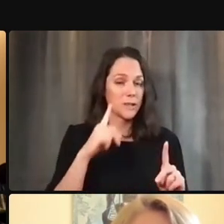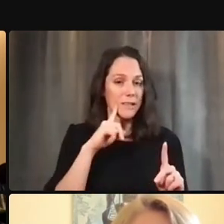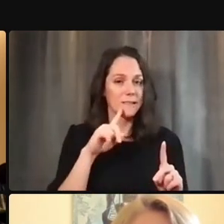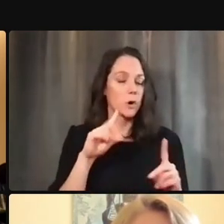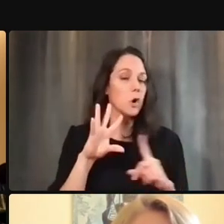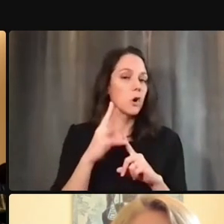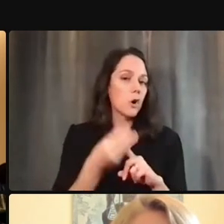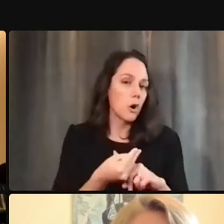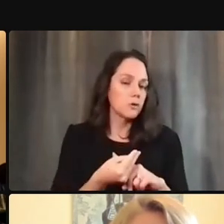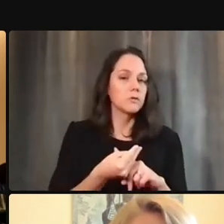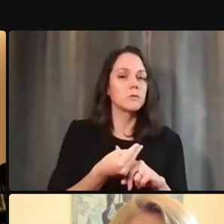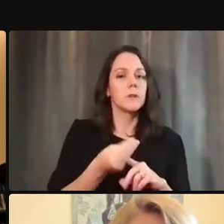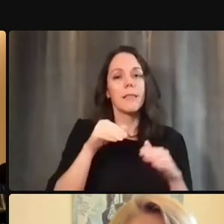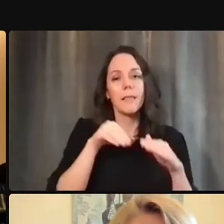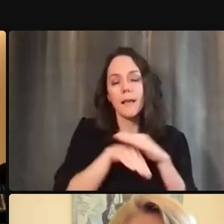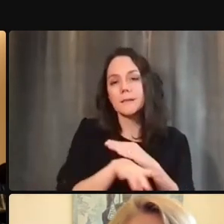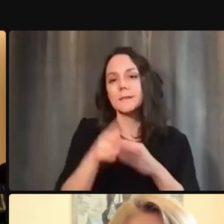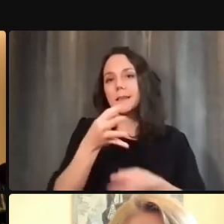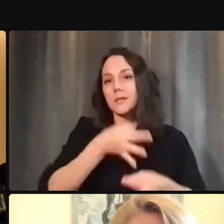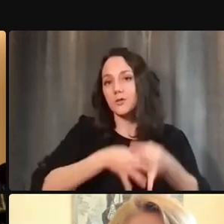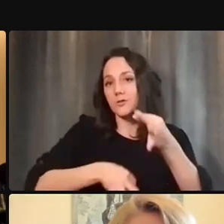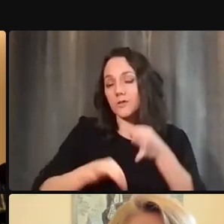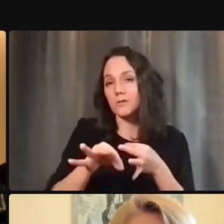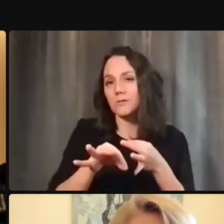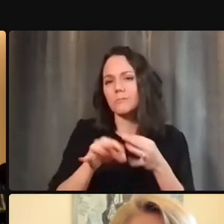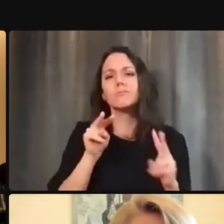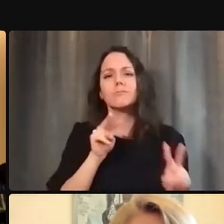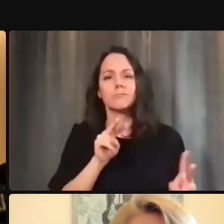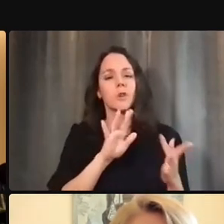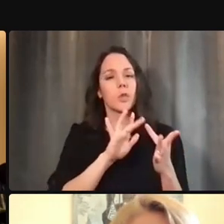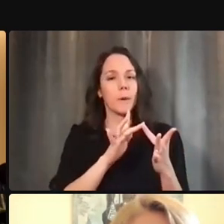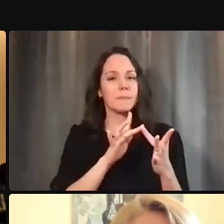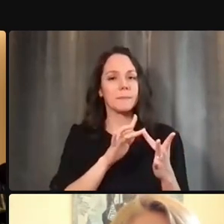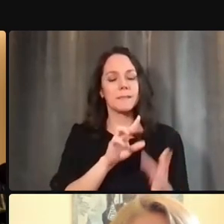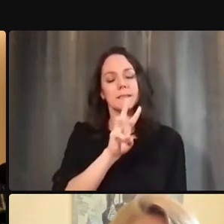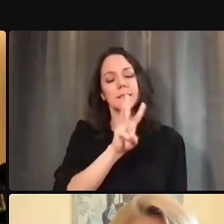and exchange you can check out our website at www.